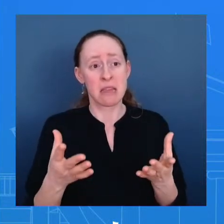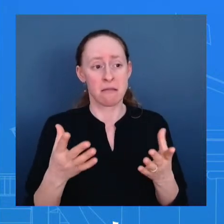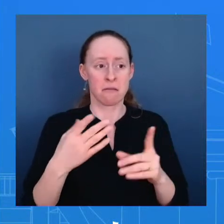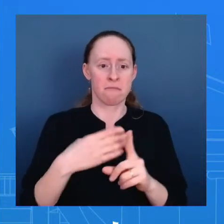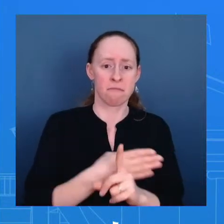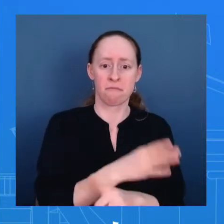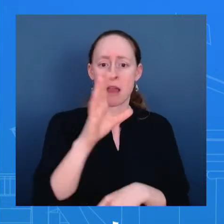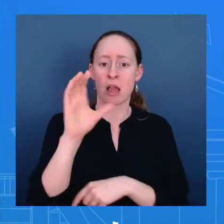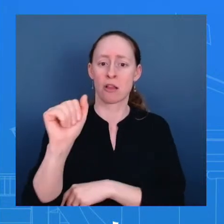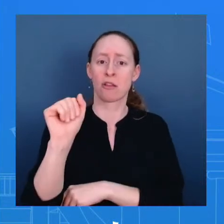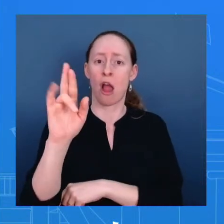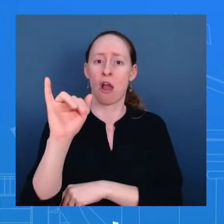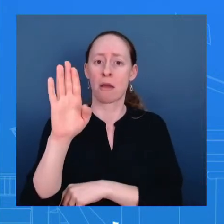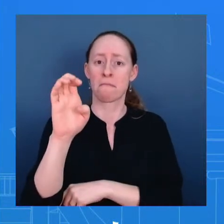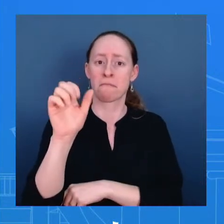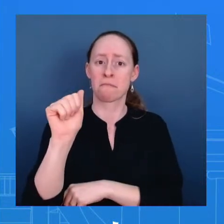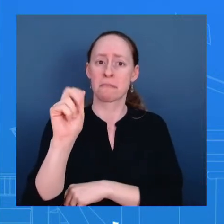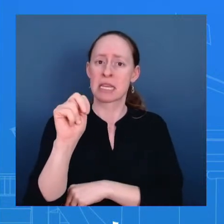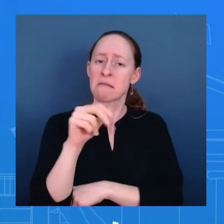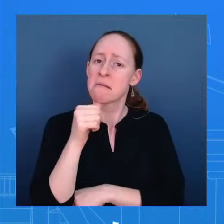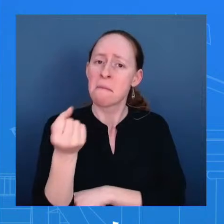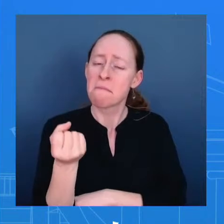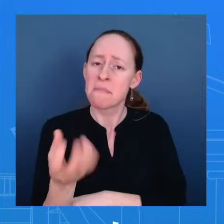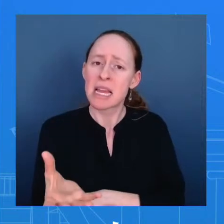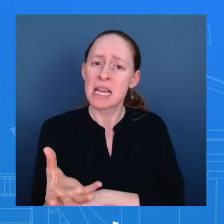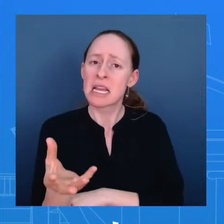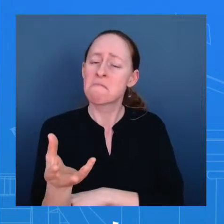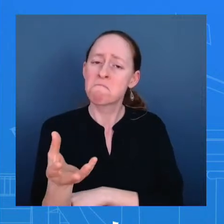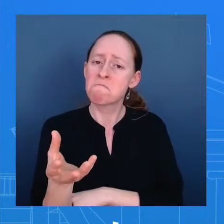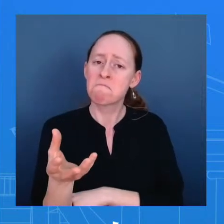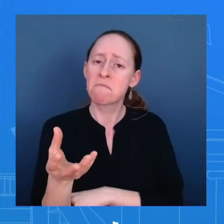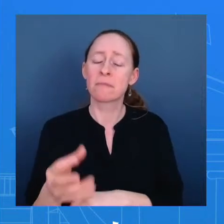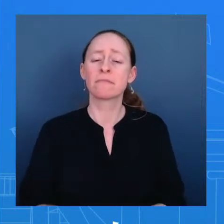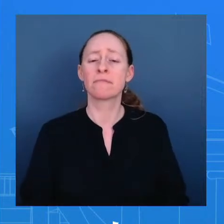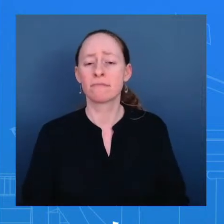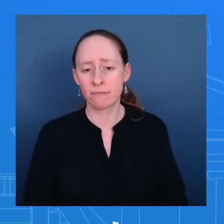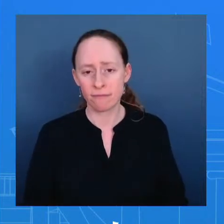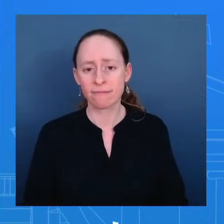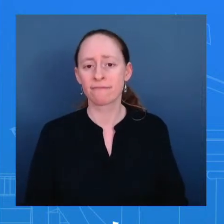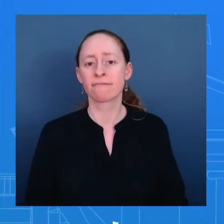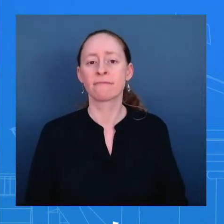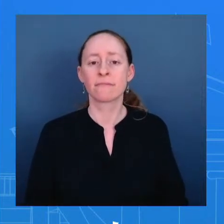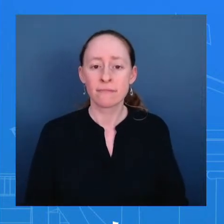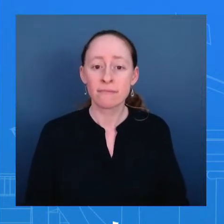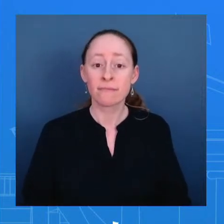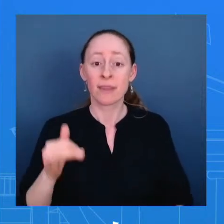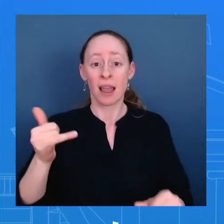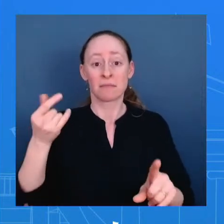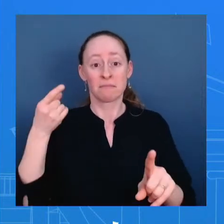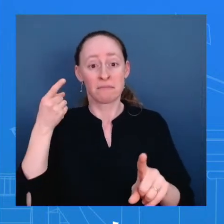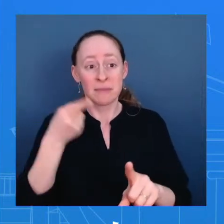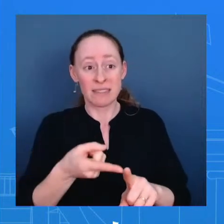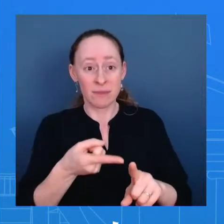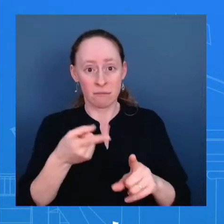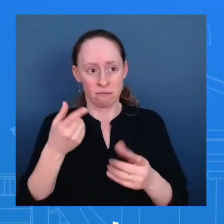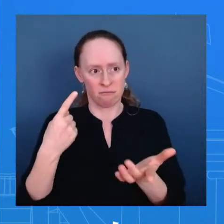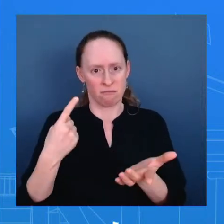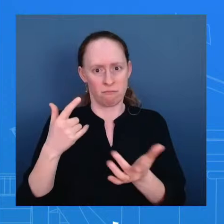and we believe that is important as well. I can't speak to this particular -- this particular incident. I have not spoken to the team about this yet.